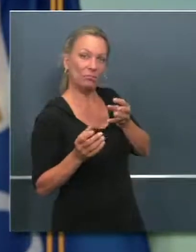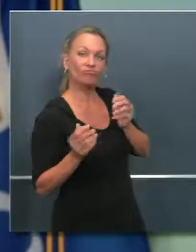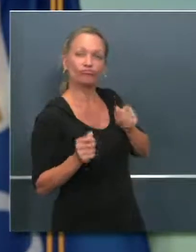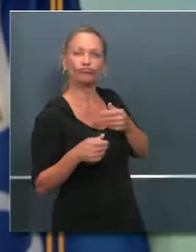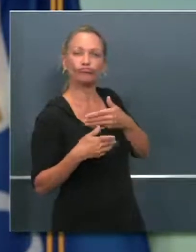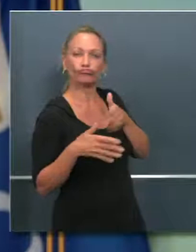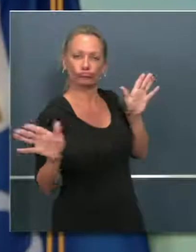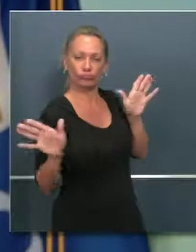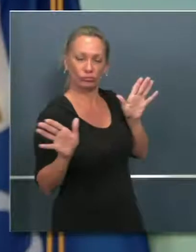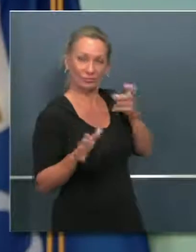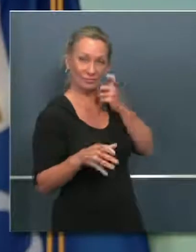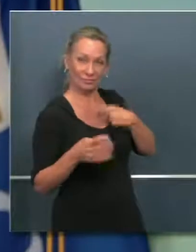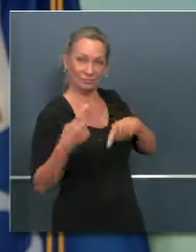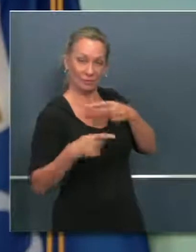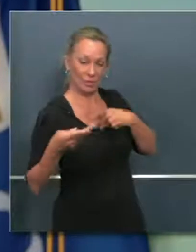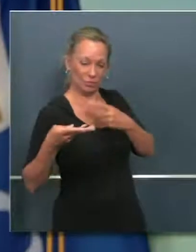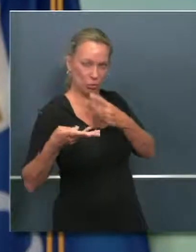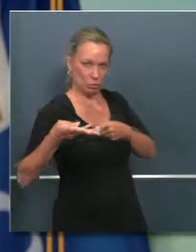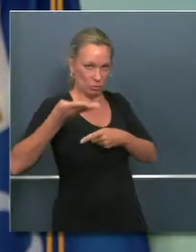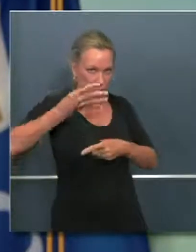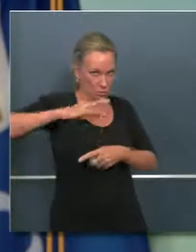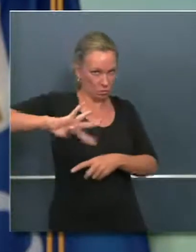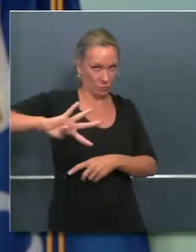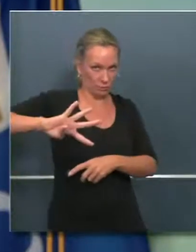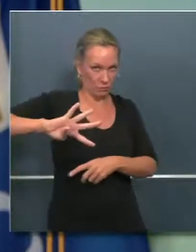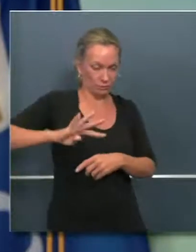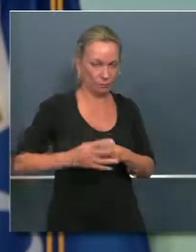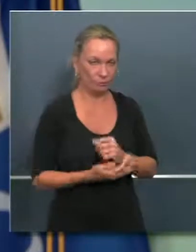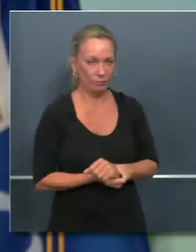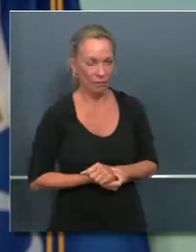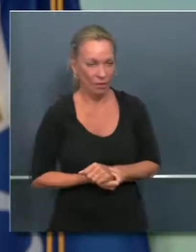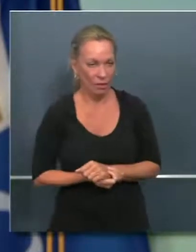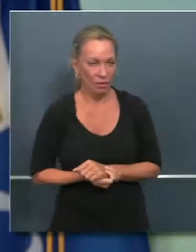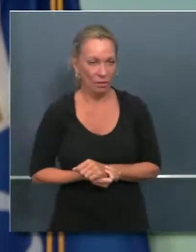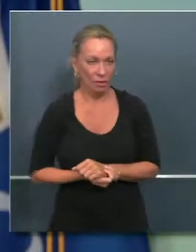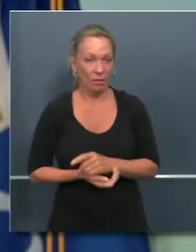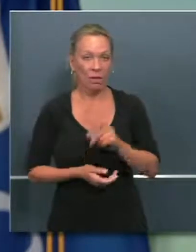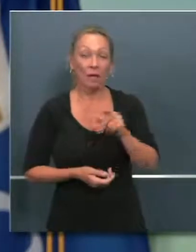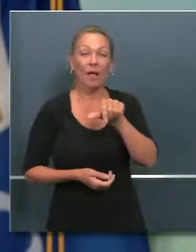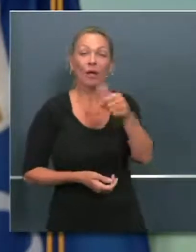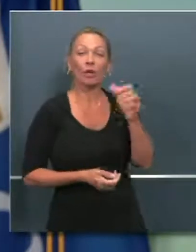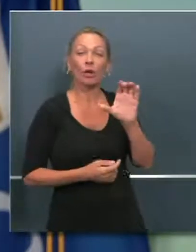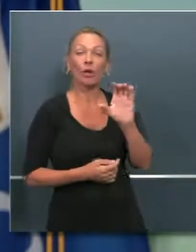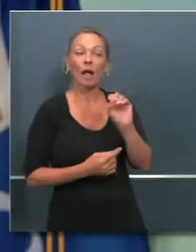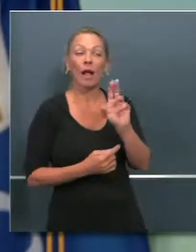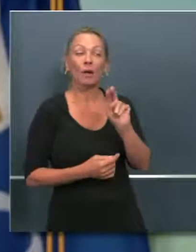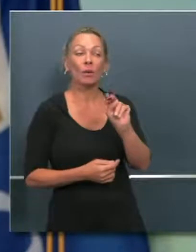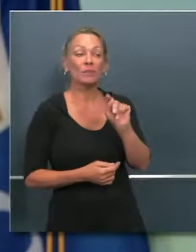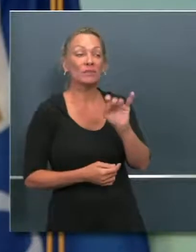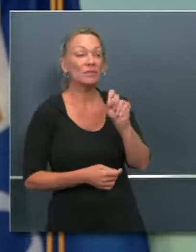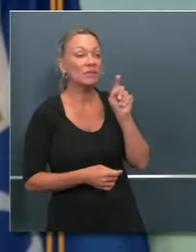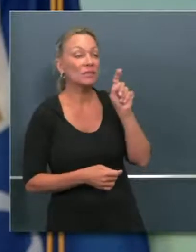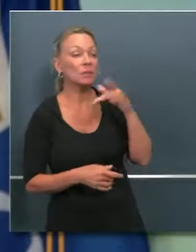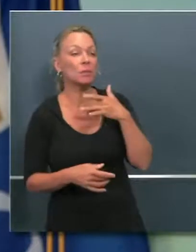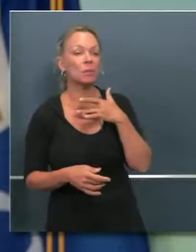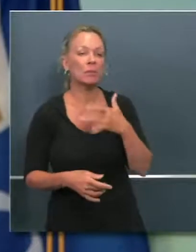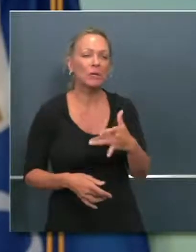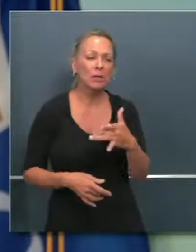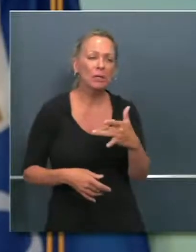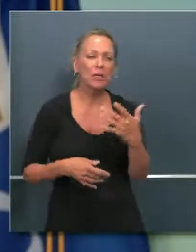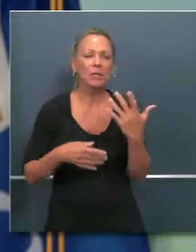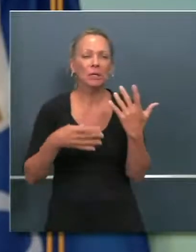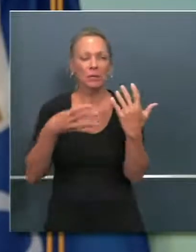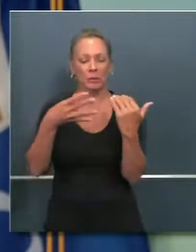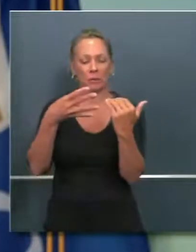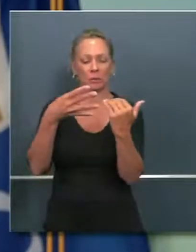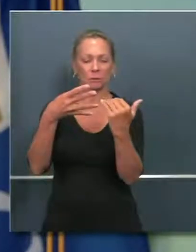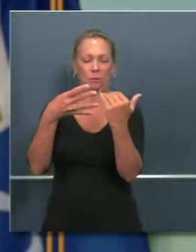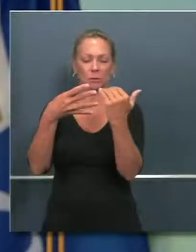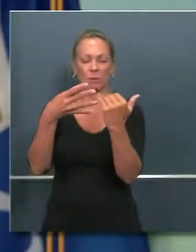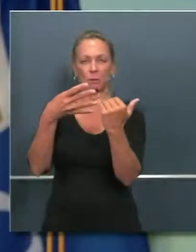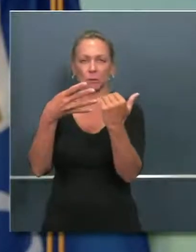phase but people are pacing in and through phase two and phase three we had at last count last week